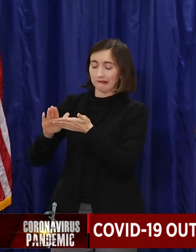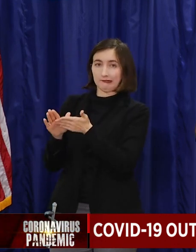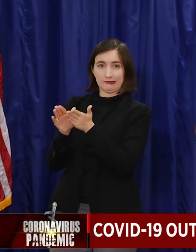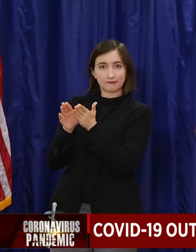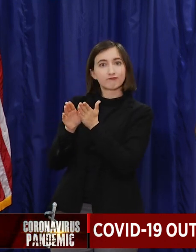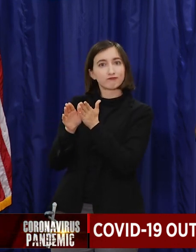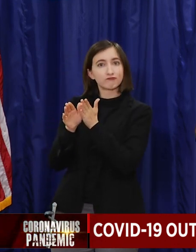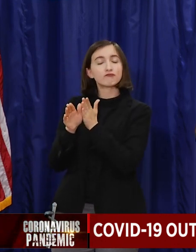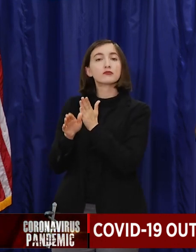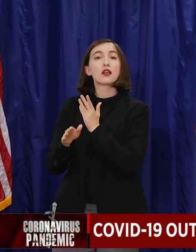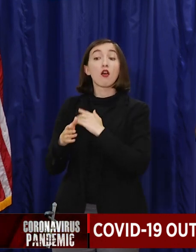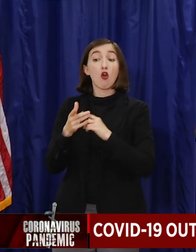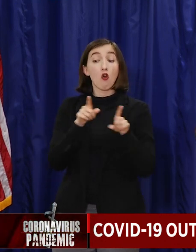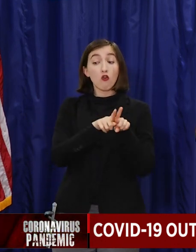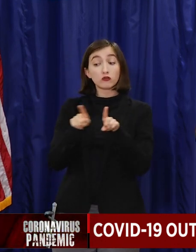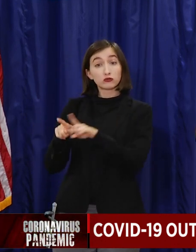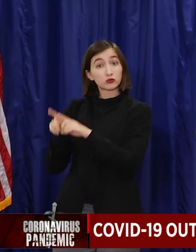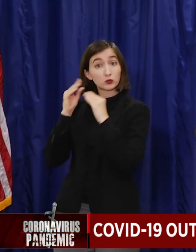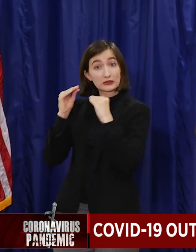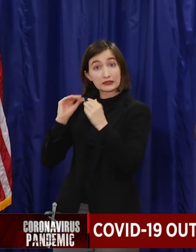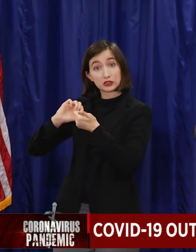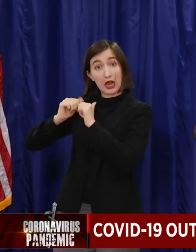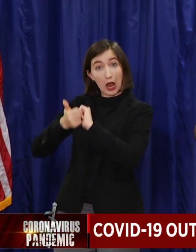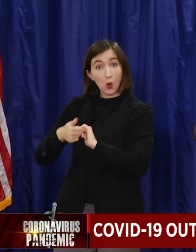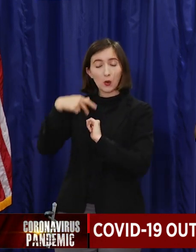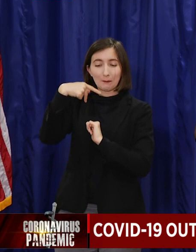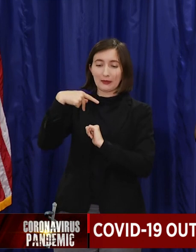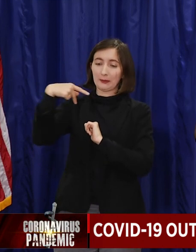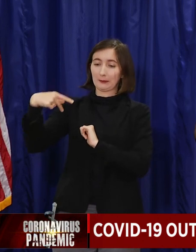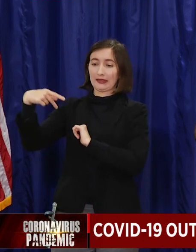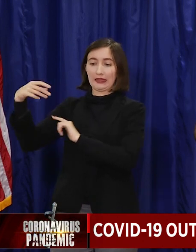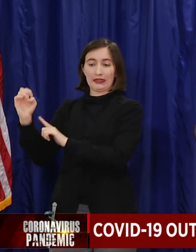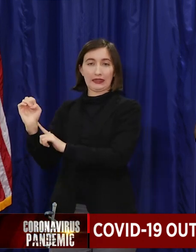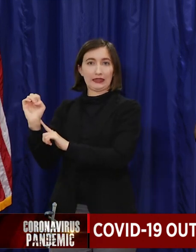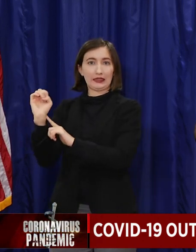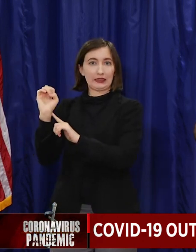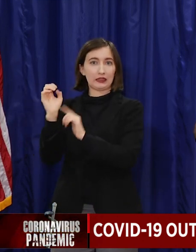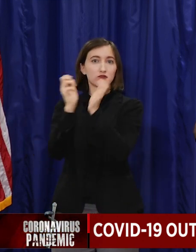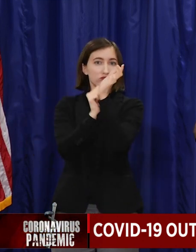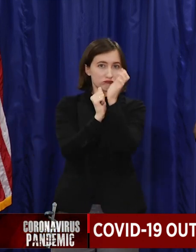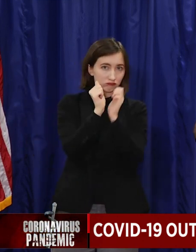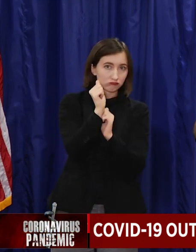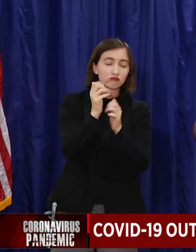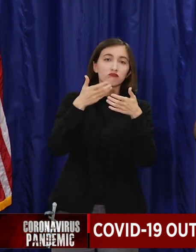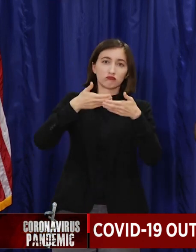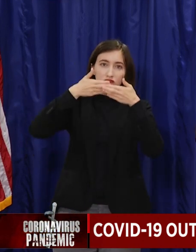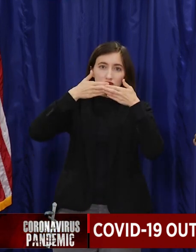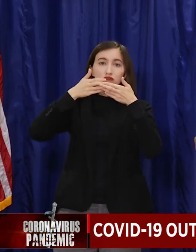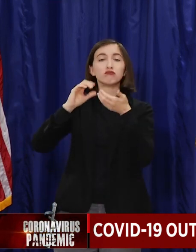TESTED IMMEDIATELY AFTER 4 MEMBERS OF THE BROOKLYN NETS, INCLUDING DIRECT TESTED MEMBERS OF THE BROOKLYN NETS, INCLUDING DIRECT TESTED POSITIVE FOR THE VIRUS. THE INCLUDING DIRECT TESTED POSITIVE FOR THE VIRUS. THE LAST GAME THE LAKERS PLAYER POSITIVE FOR THE VIRUS. THE LAST GAME THE LAKERS PLAYER FROM THE NBA SHUT DOWN WAS